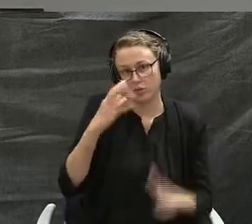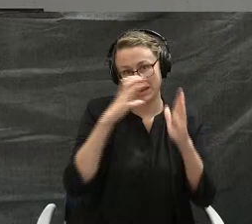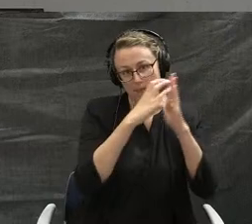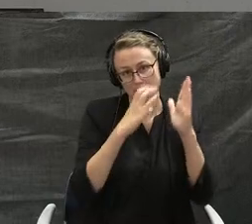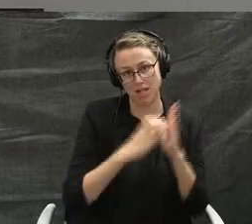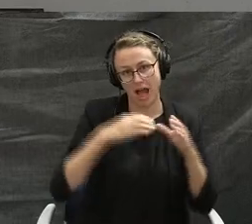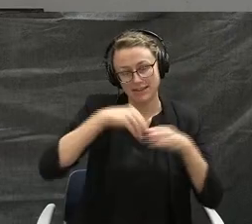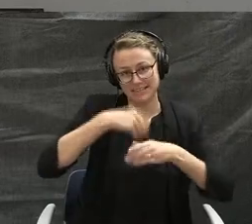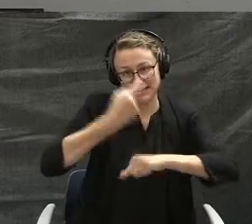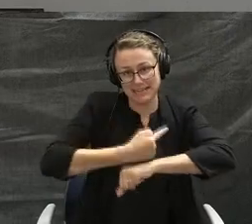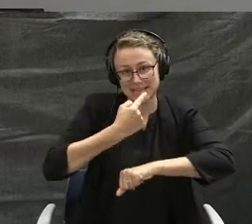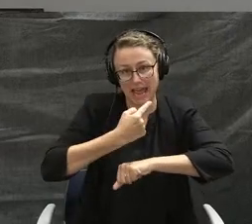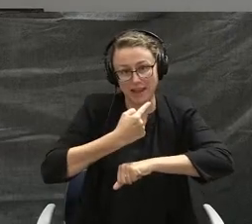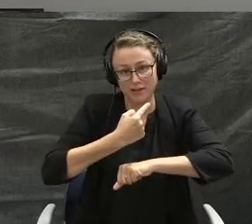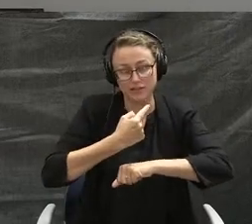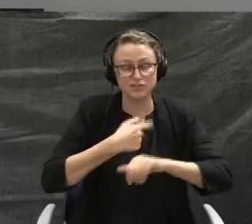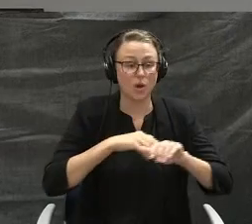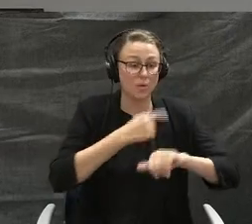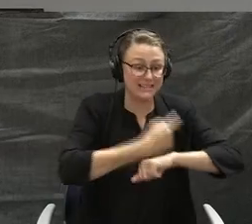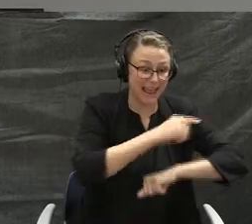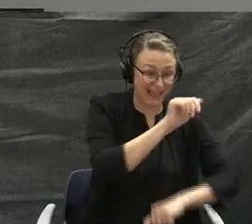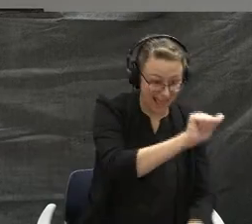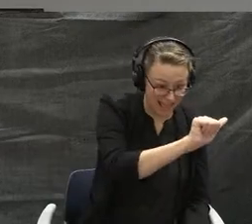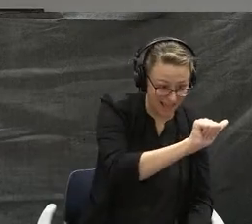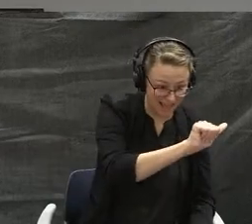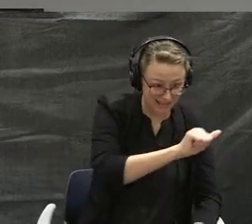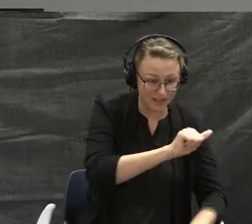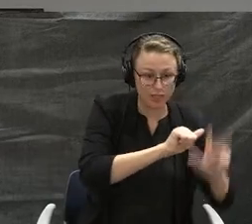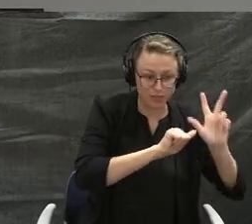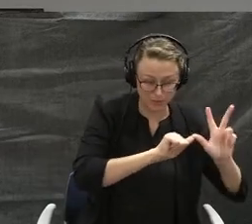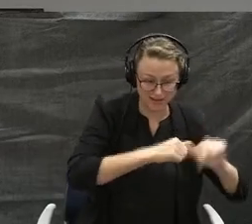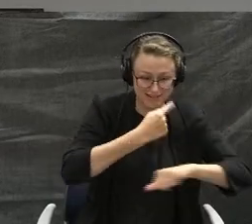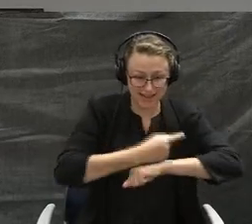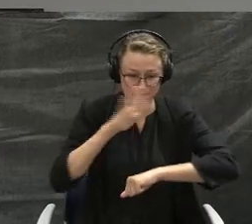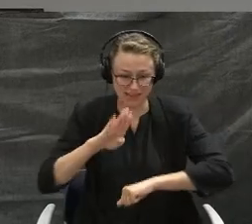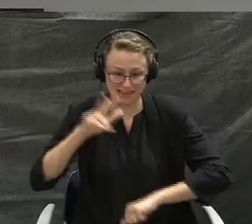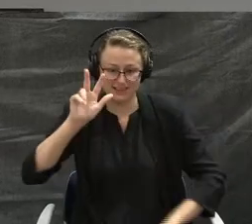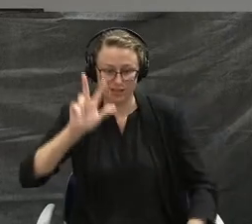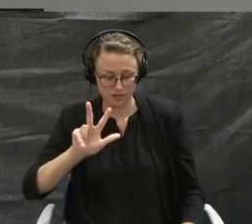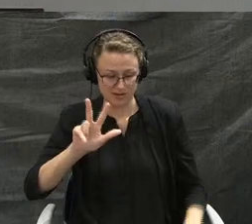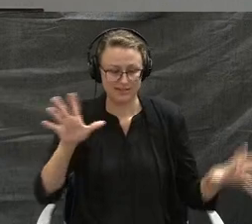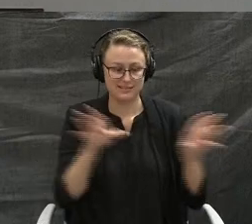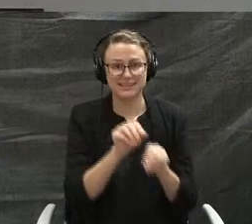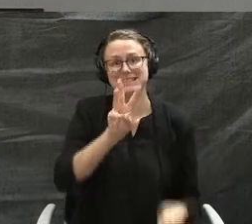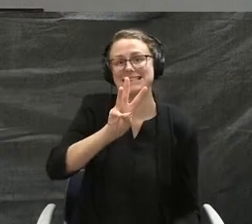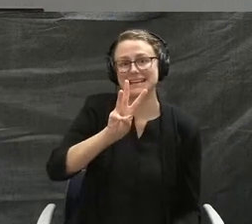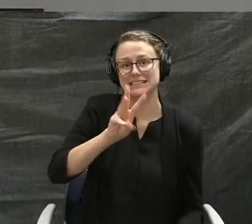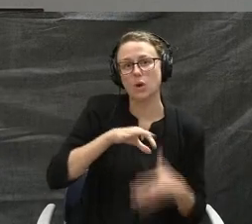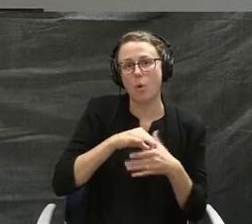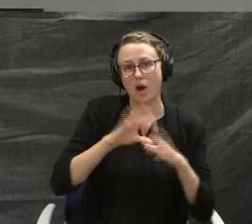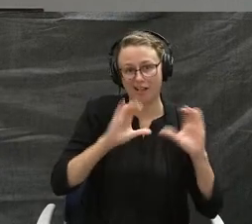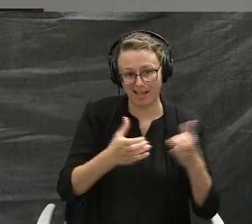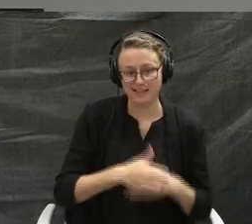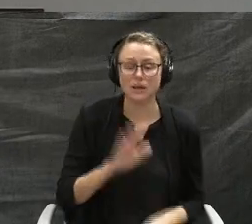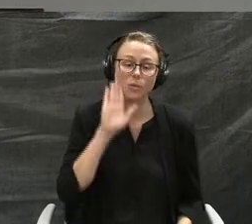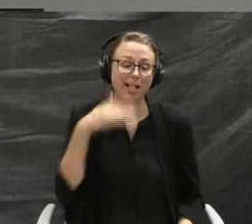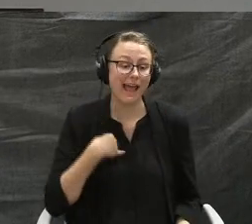students over an A&AB day would have six instructional core classes. And then they had their lunch and then again 95 minutes.